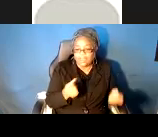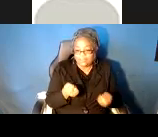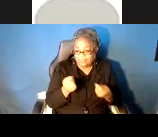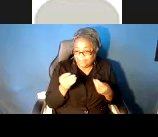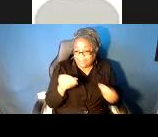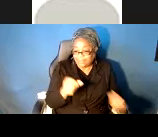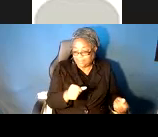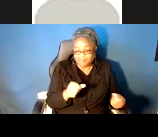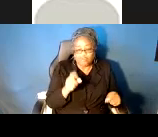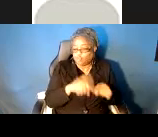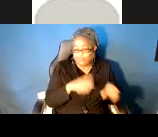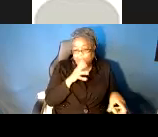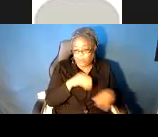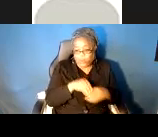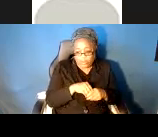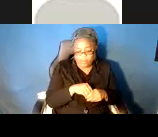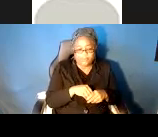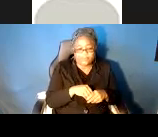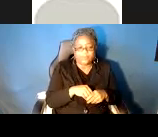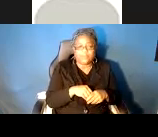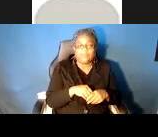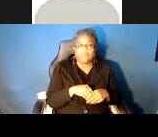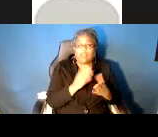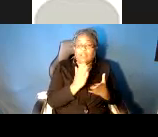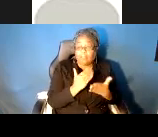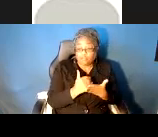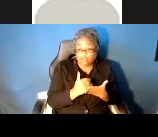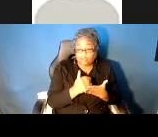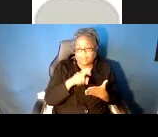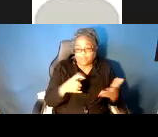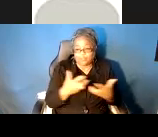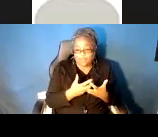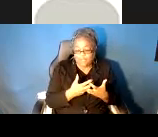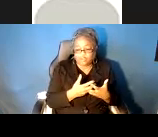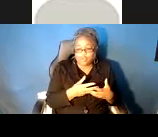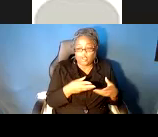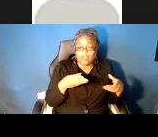Keep in mind budgets must match, meaning your total expenses and your total income